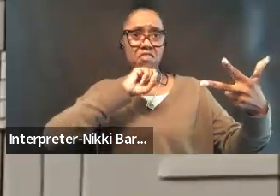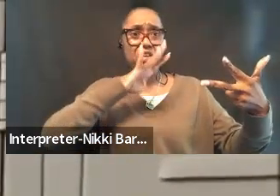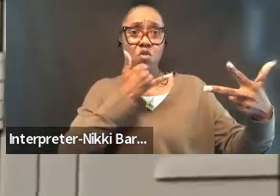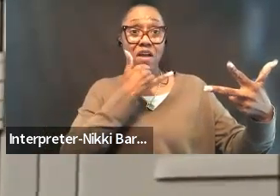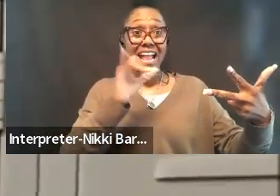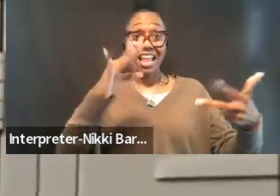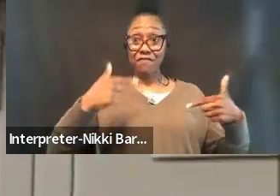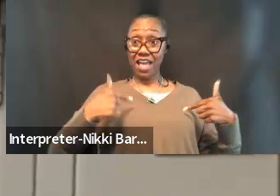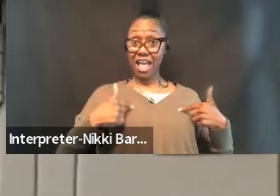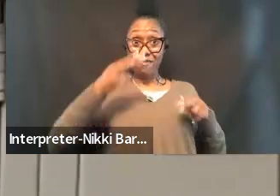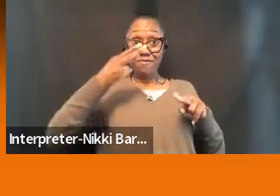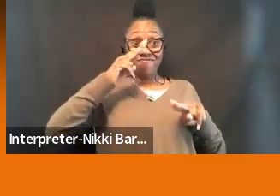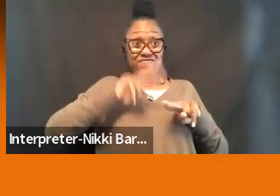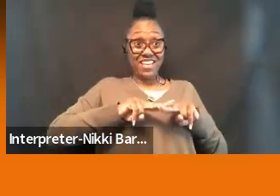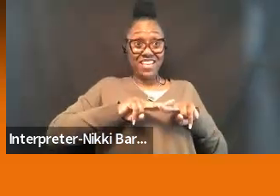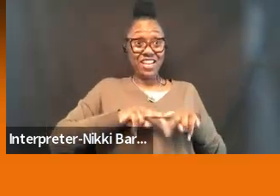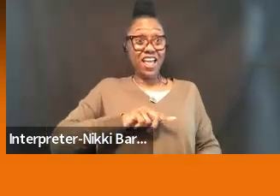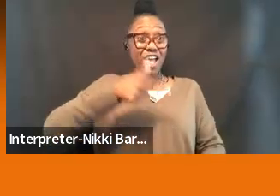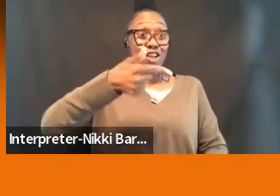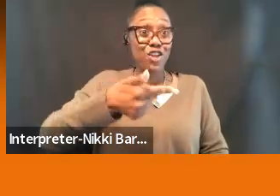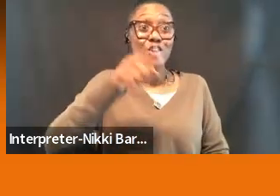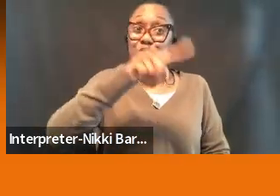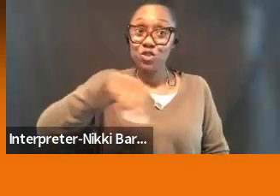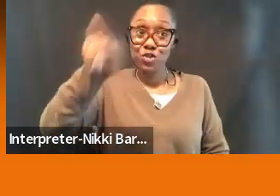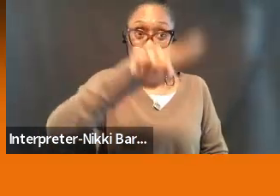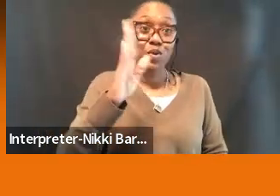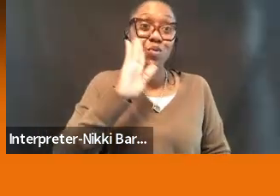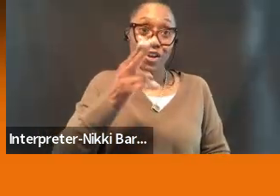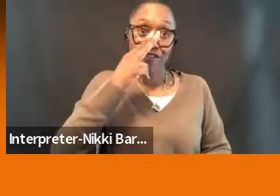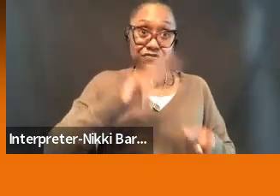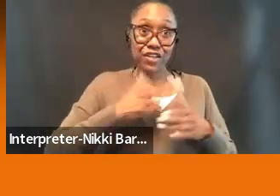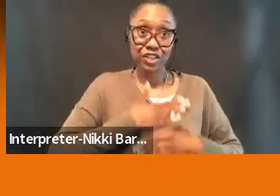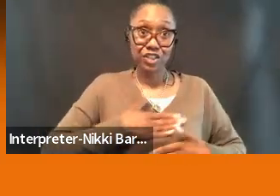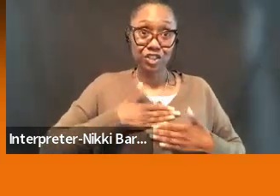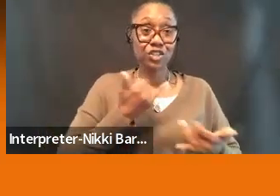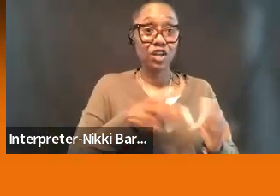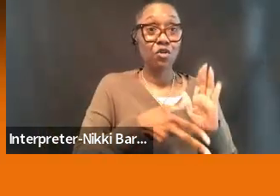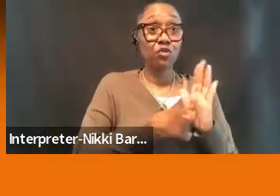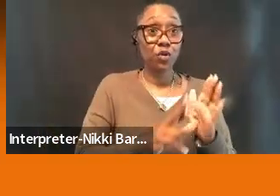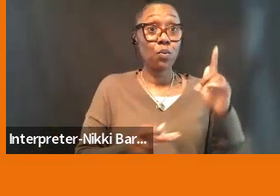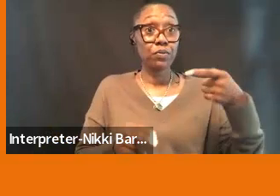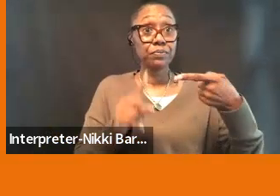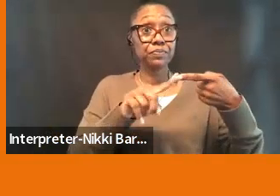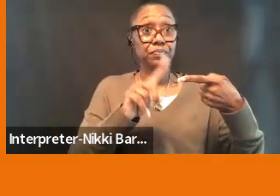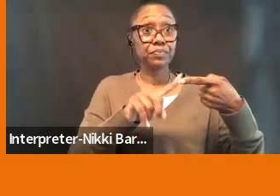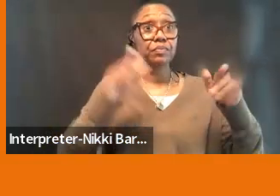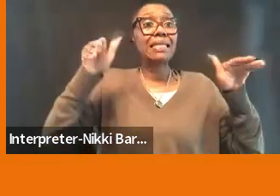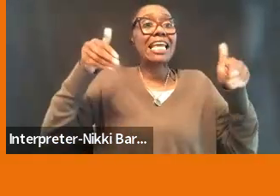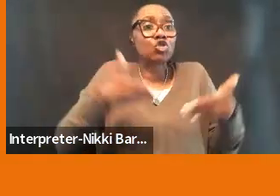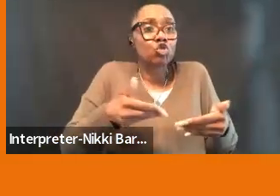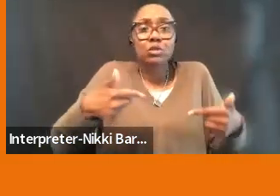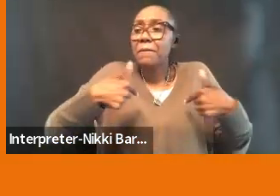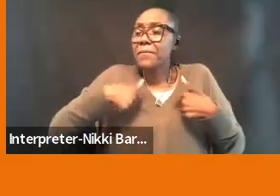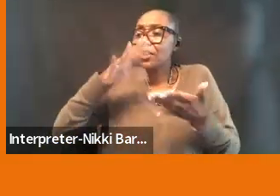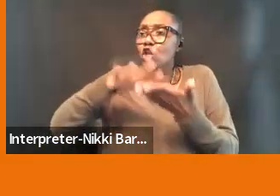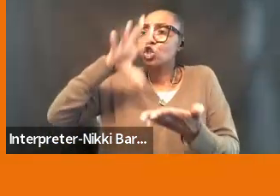Chances are you're going to have fun too. Oh for a quick review. One. Introduced me to real problems to solve.